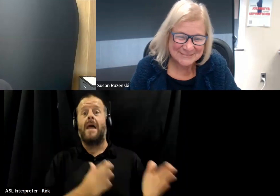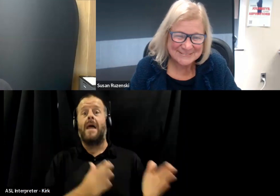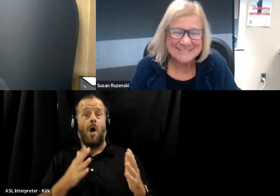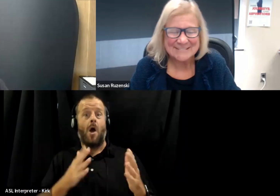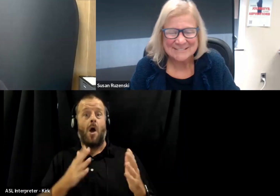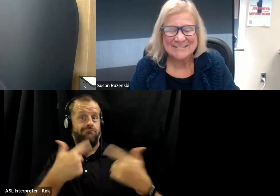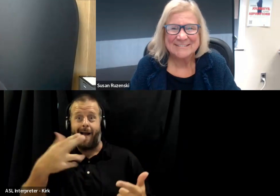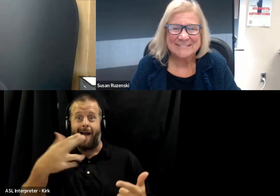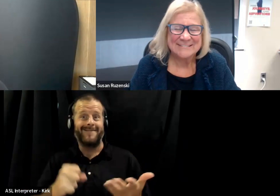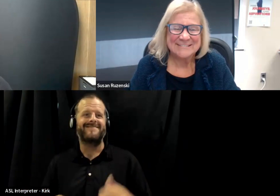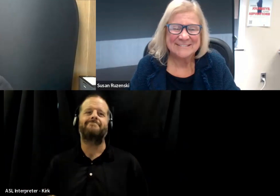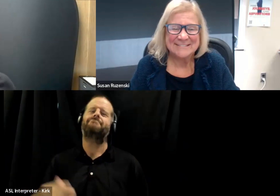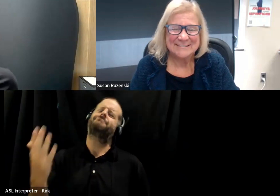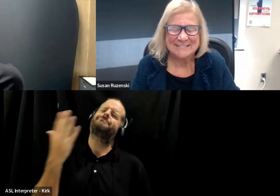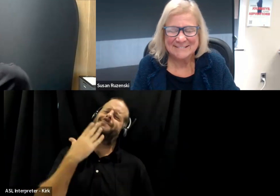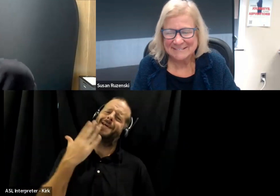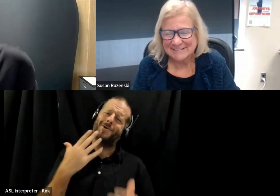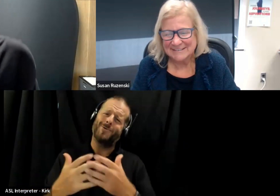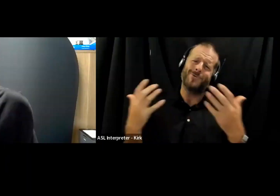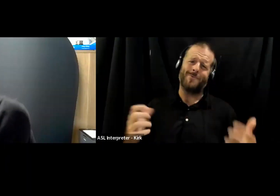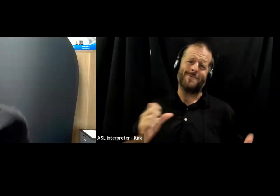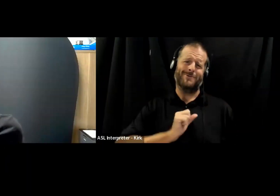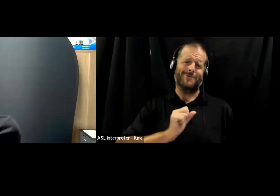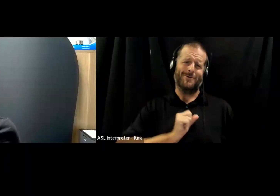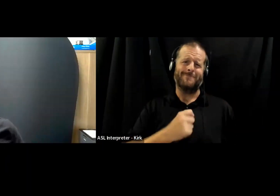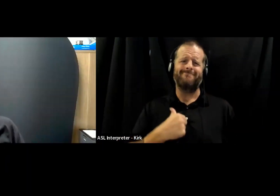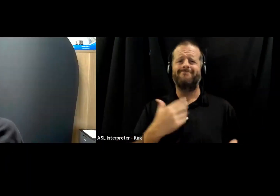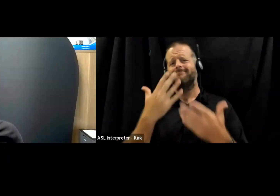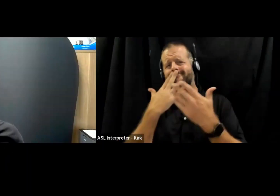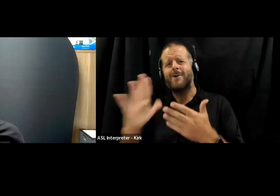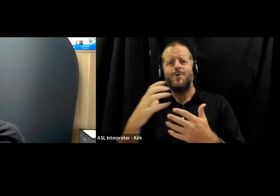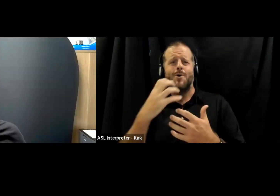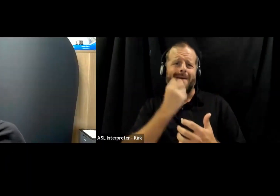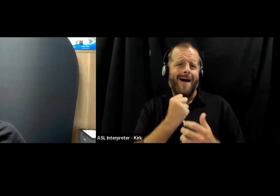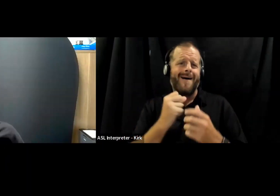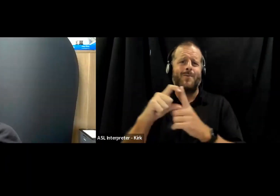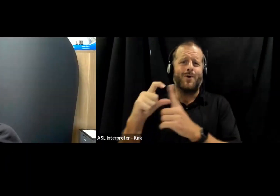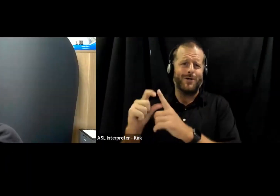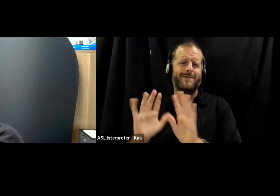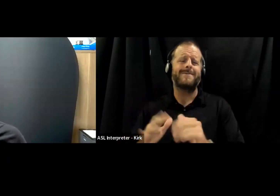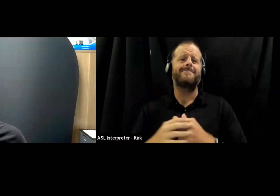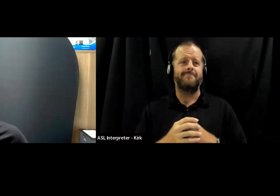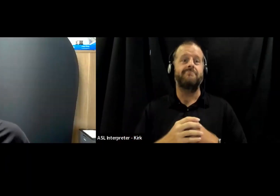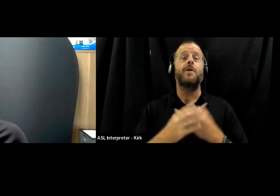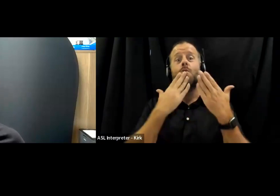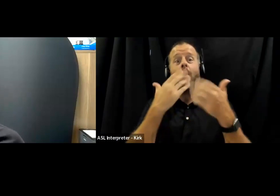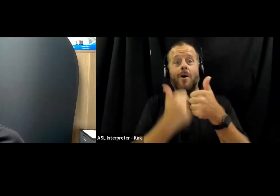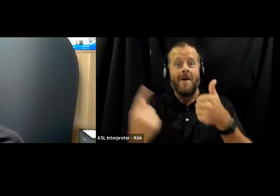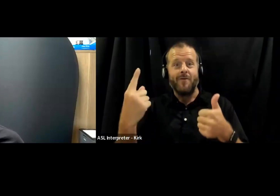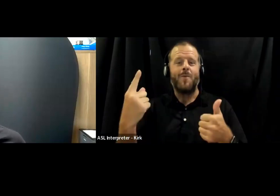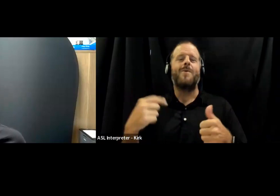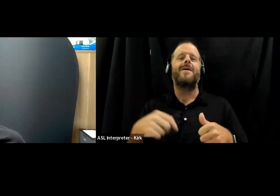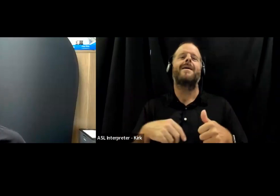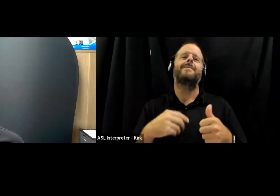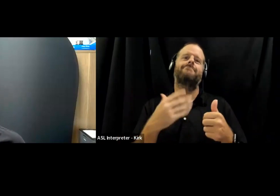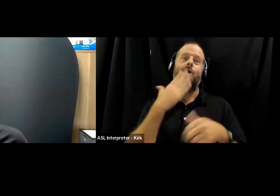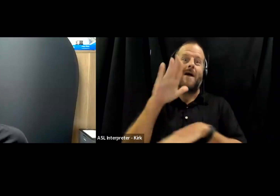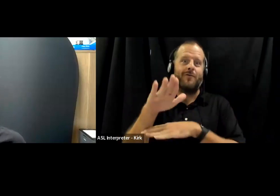Thank you so much, Sue. I appreciate that. I appreciate your kind words. , welcome, everybody. Good afternoon. Thank you for for joining us today.